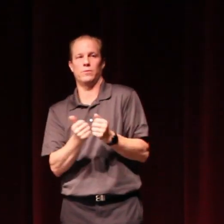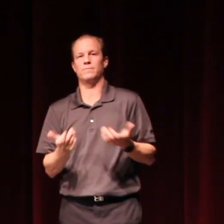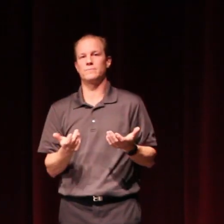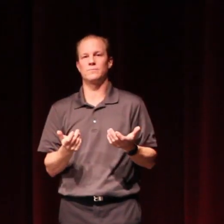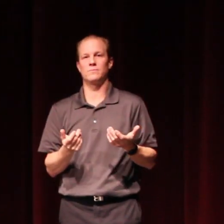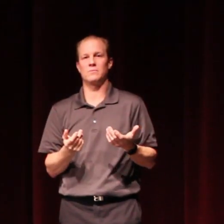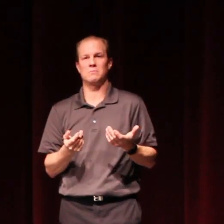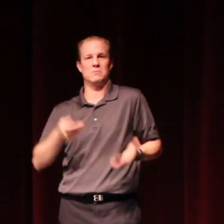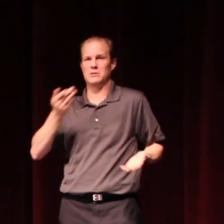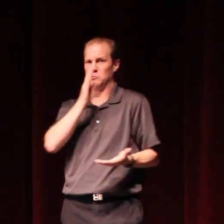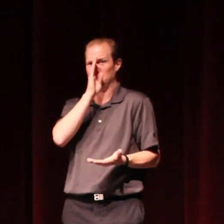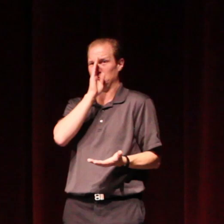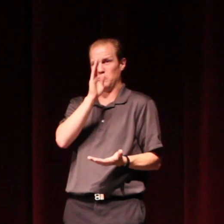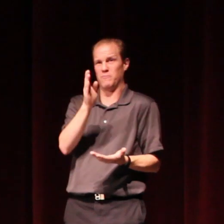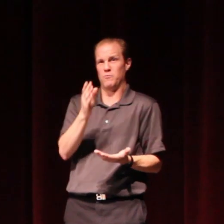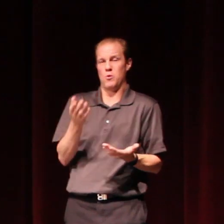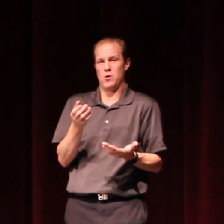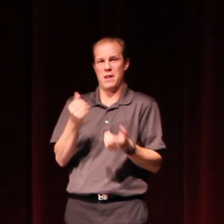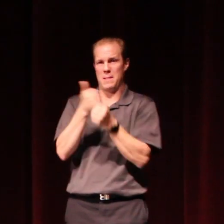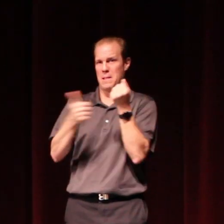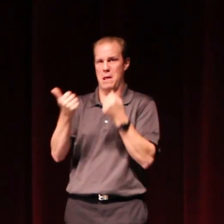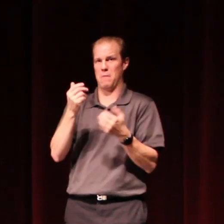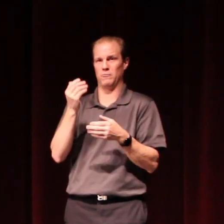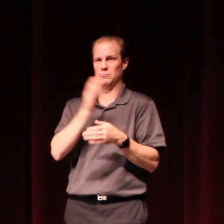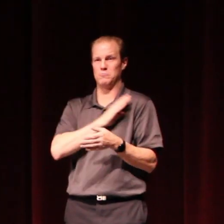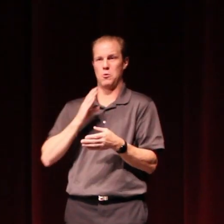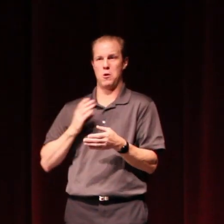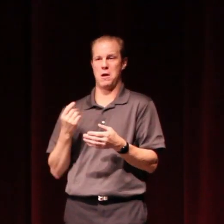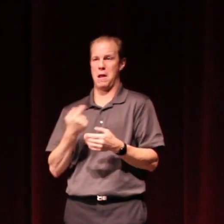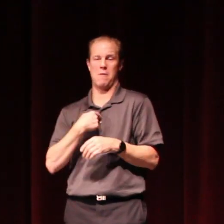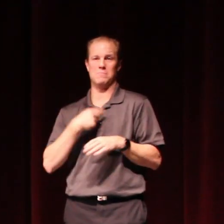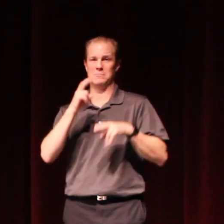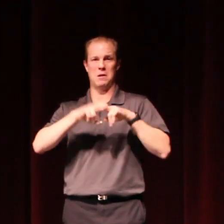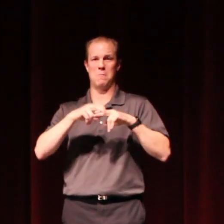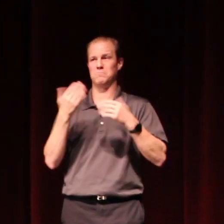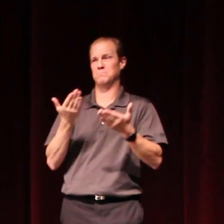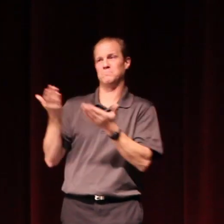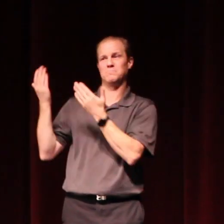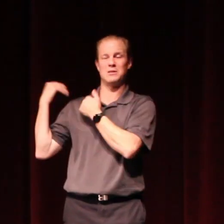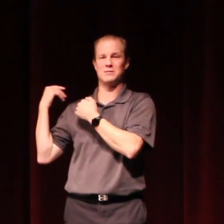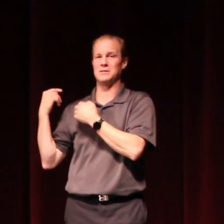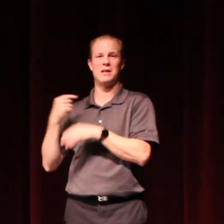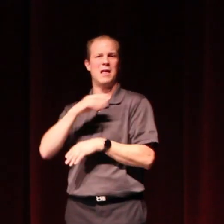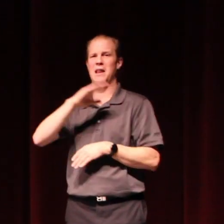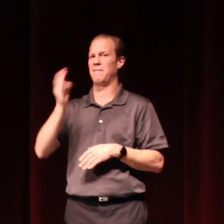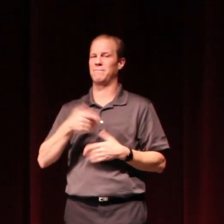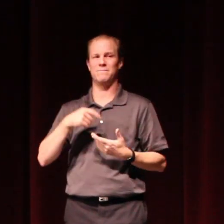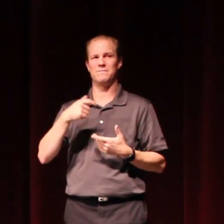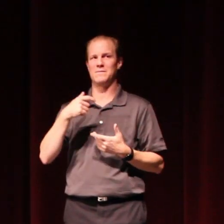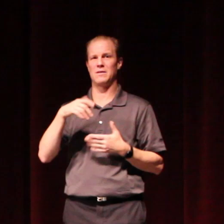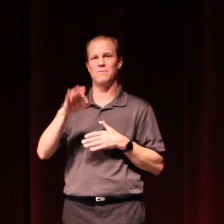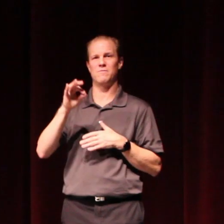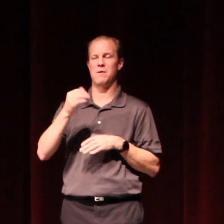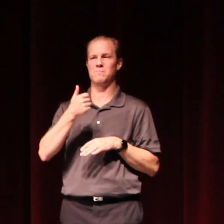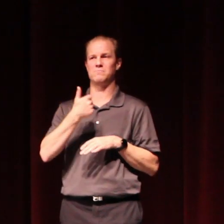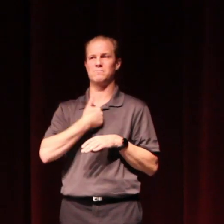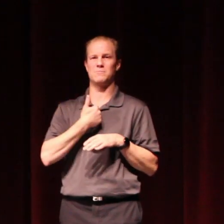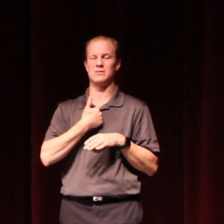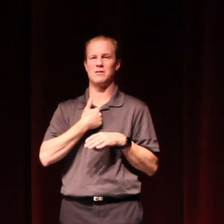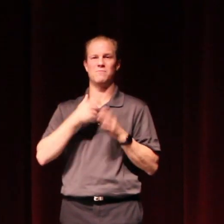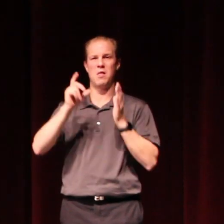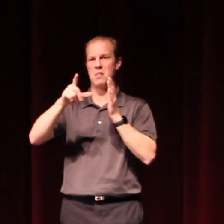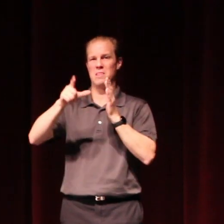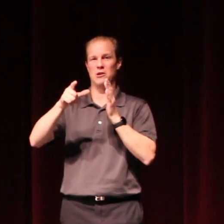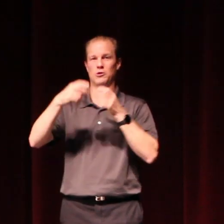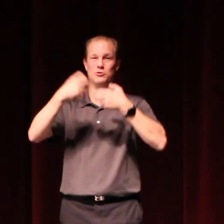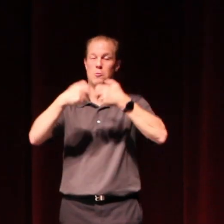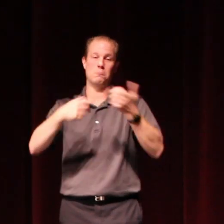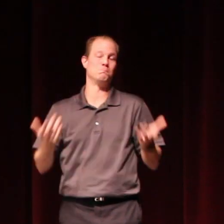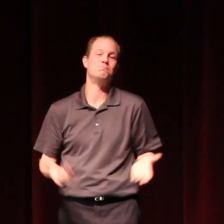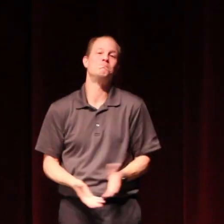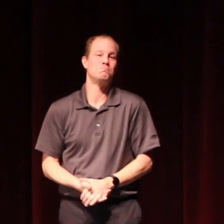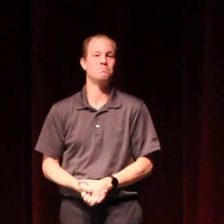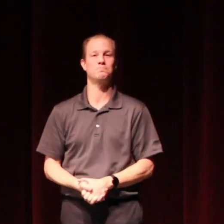process in every board I've ever sat on, and I never found myself later on in trouble.